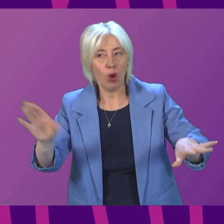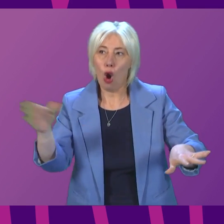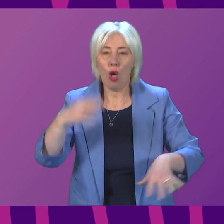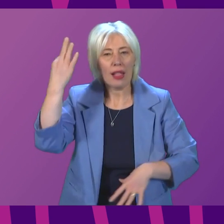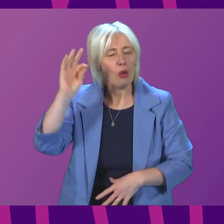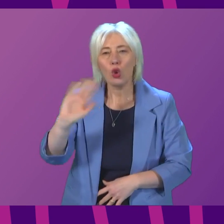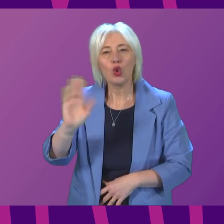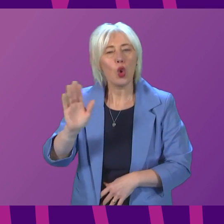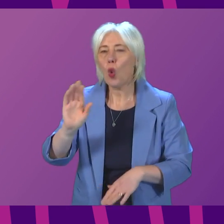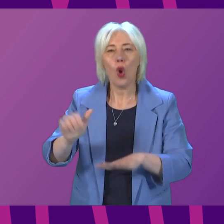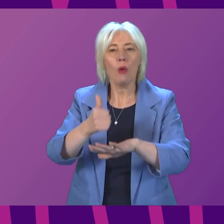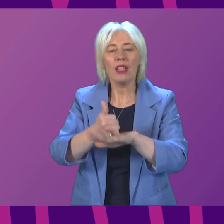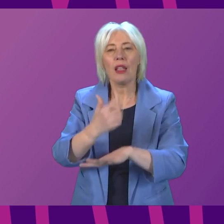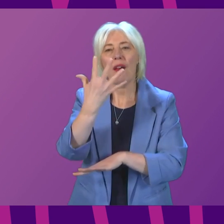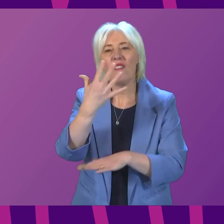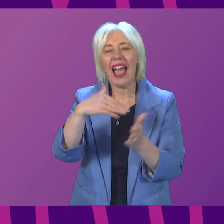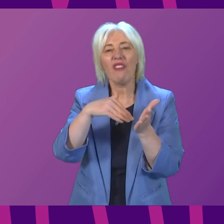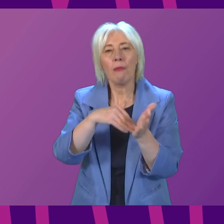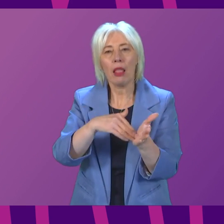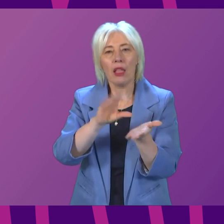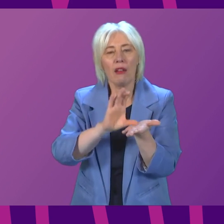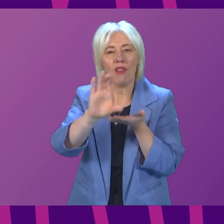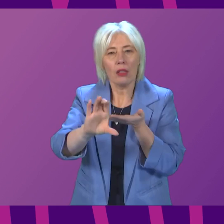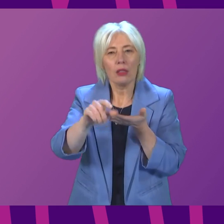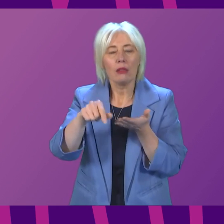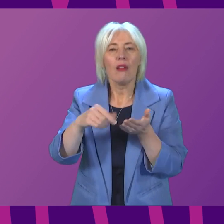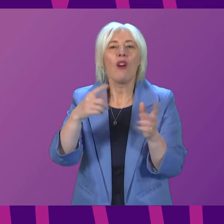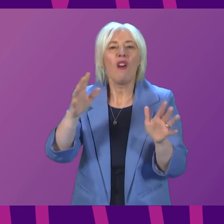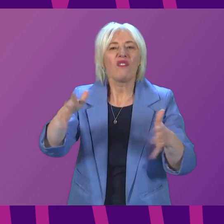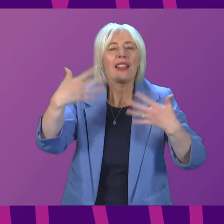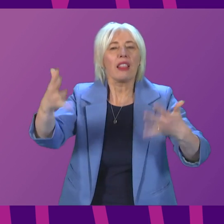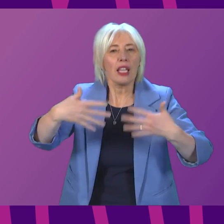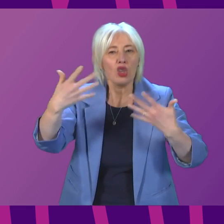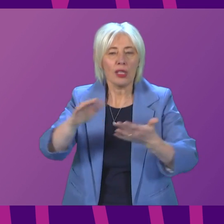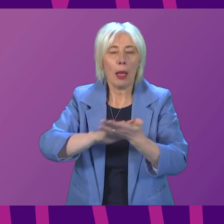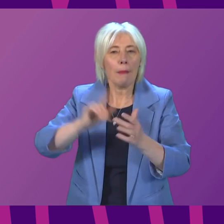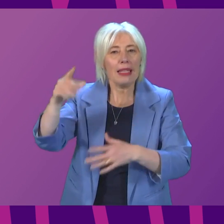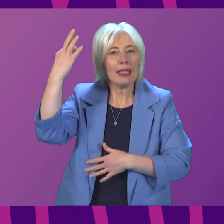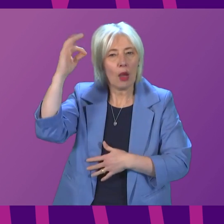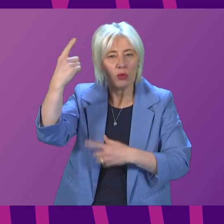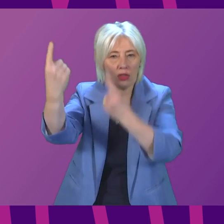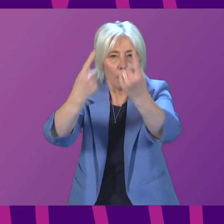We have set up a £5 million ventilation fund so that local authorities can take the remedial